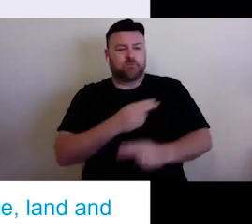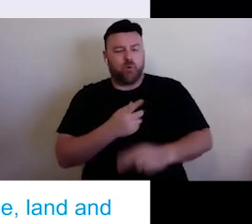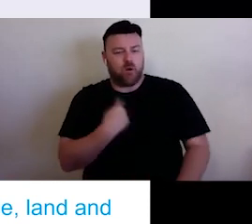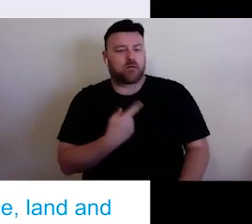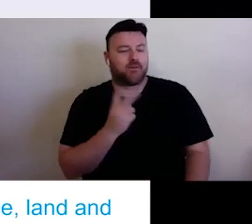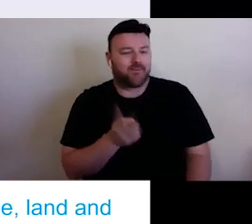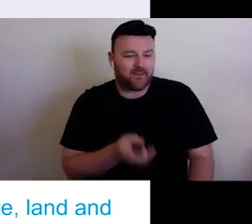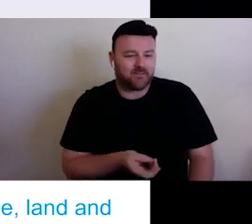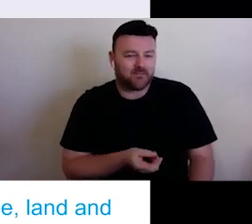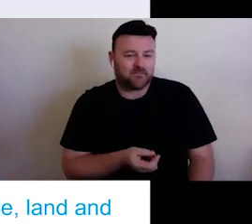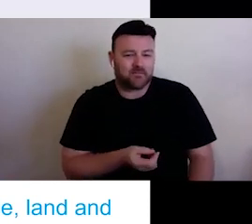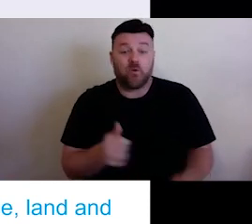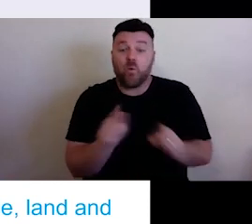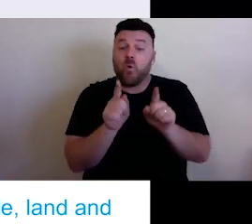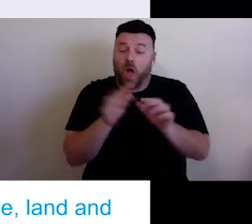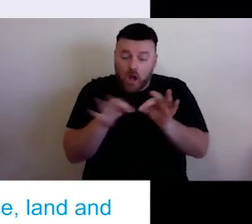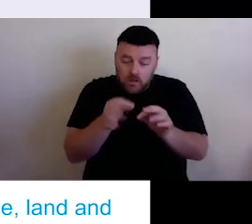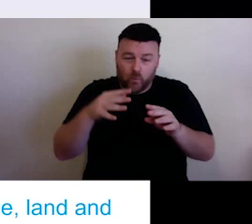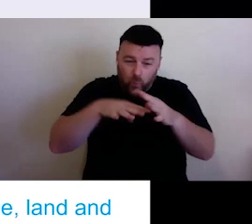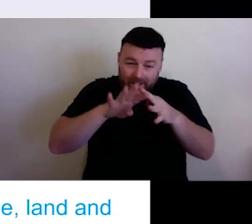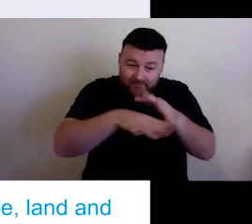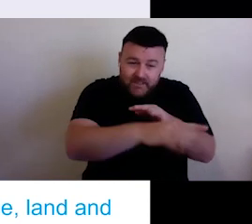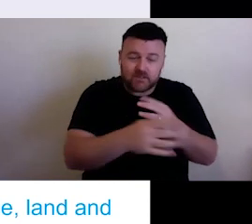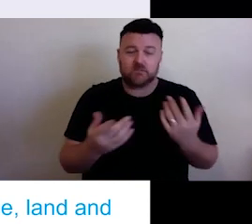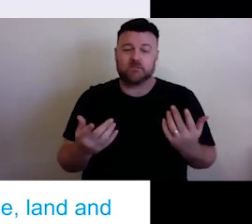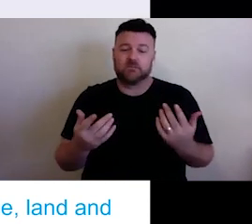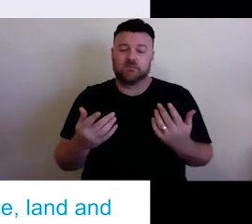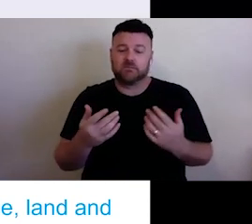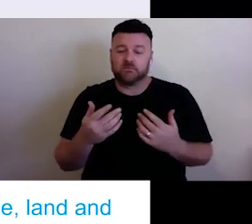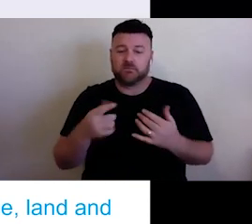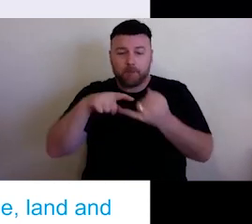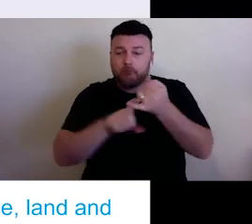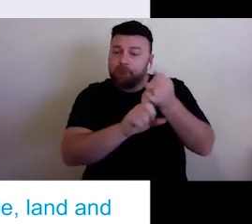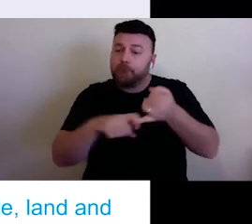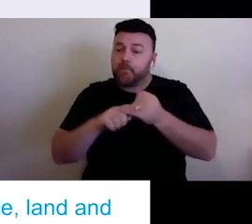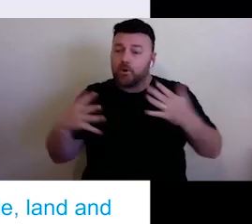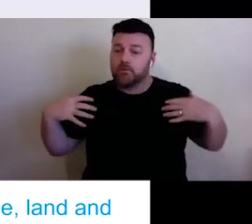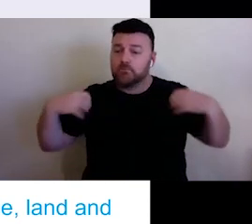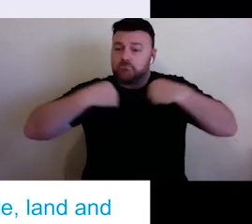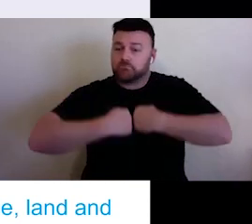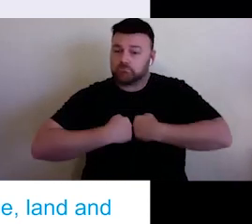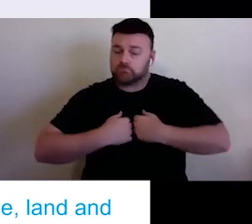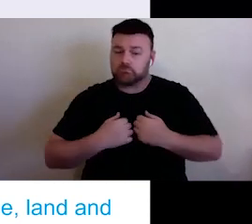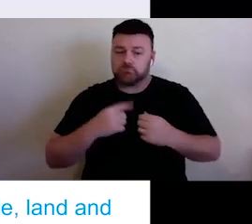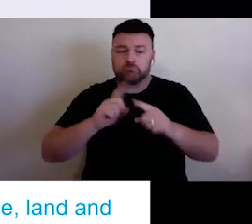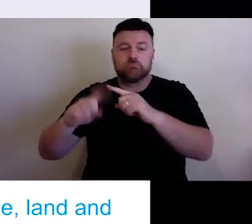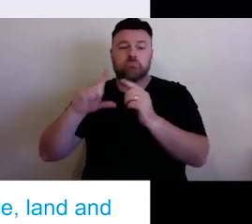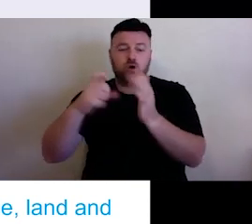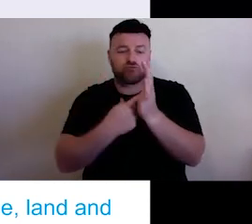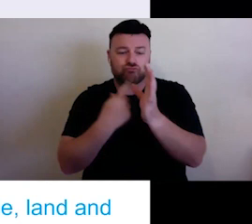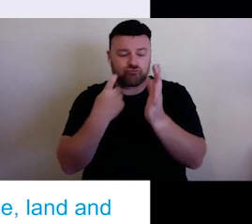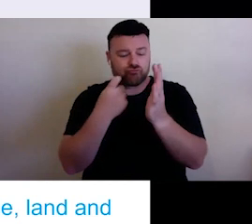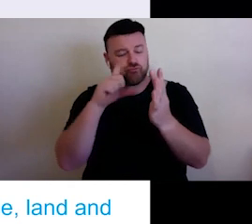Practices like weaving, possum skin cloaks, and all sorts of traditional